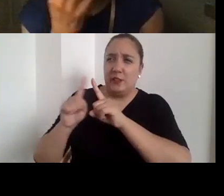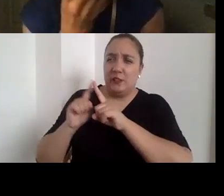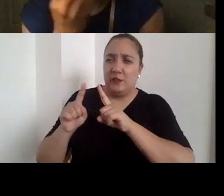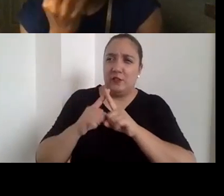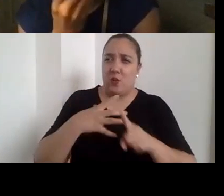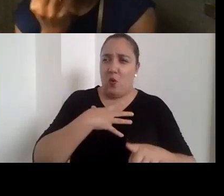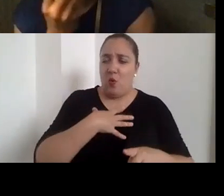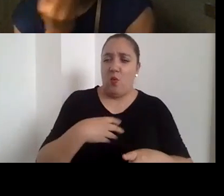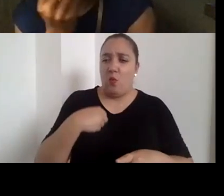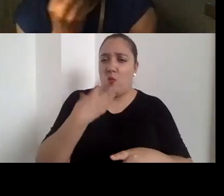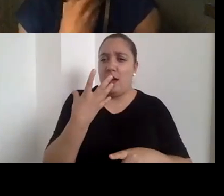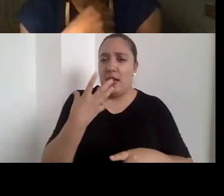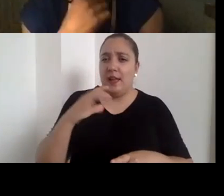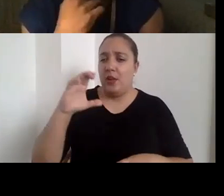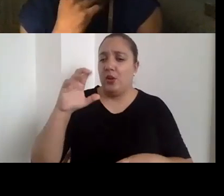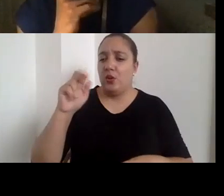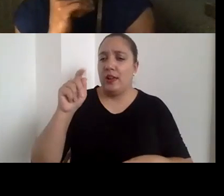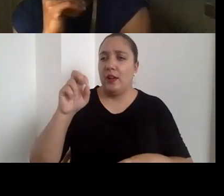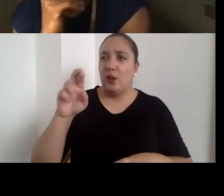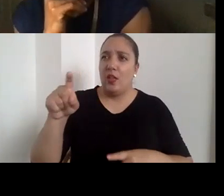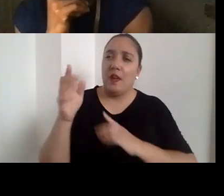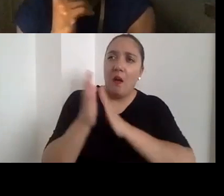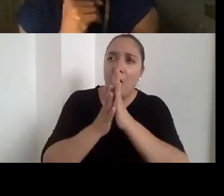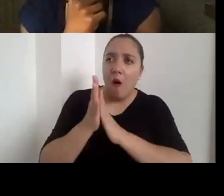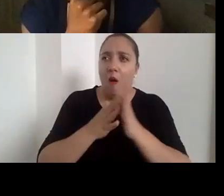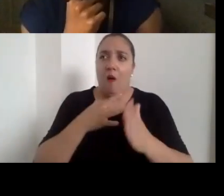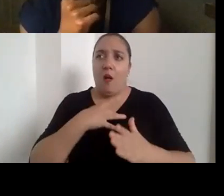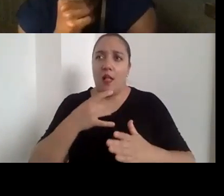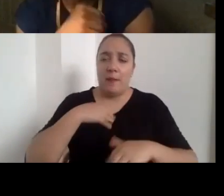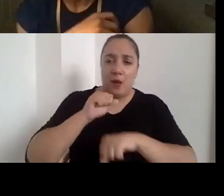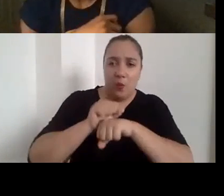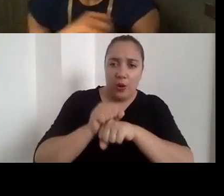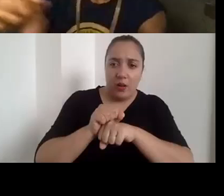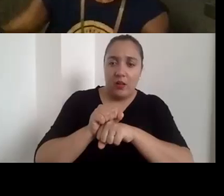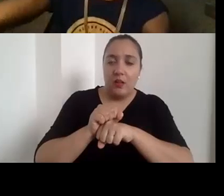interested in my work with you they really wanted me to talk